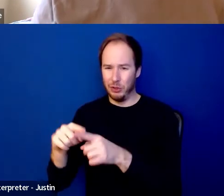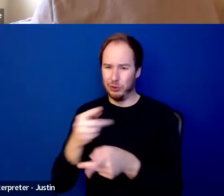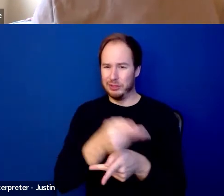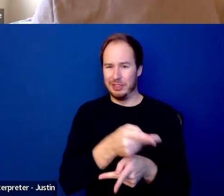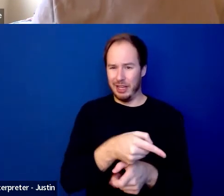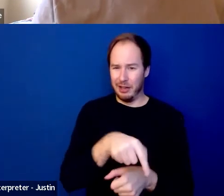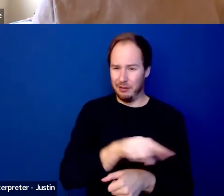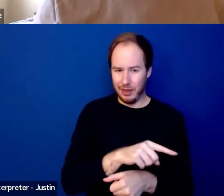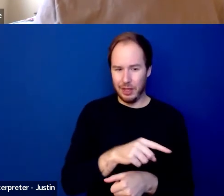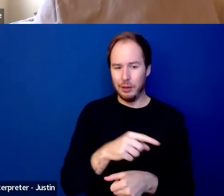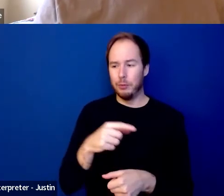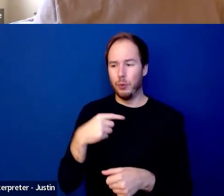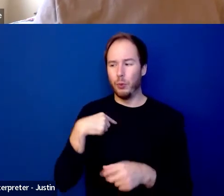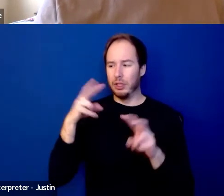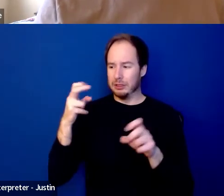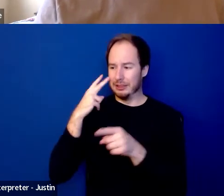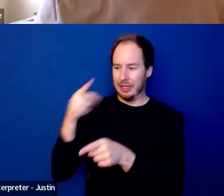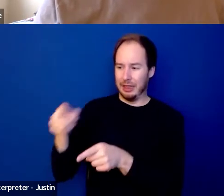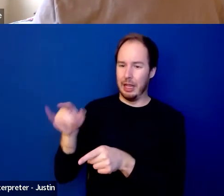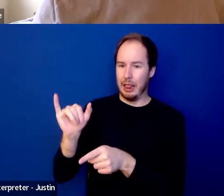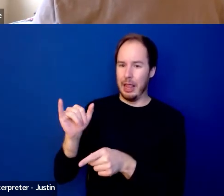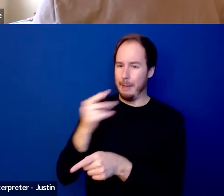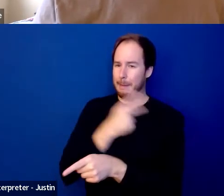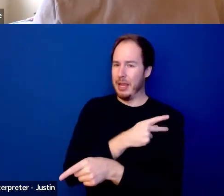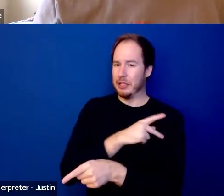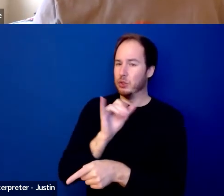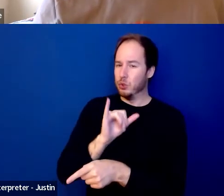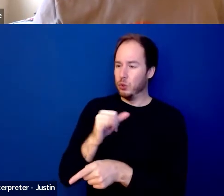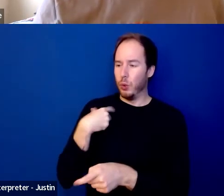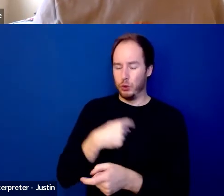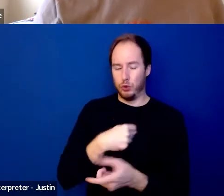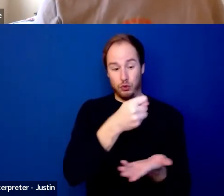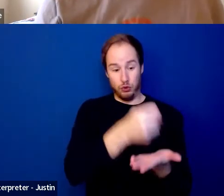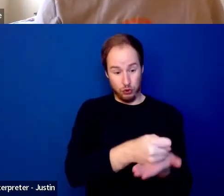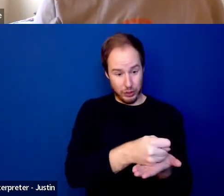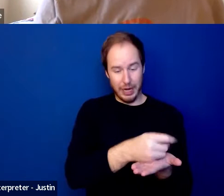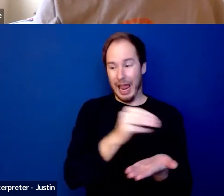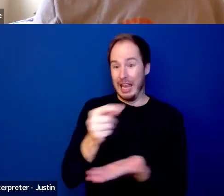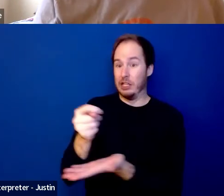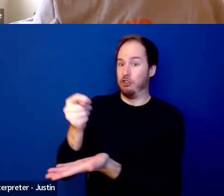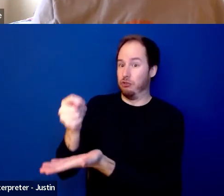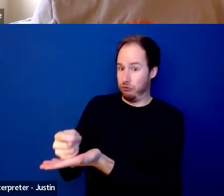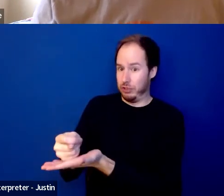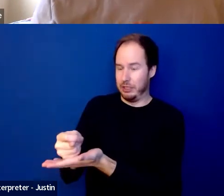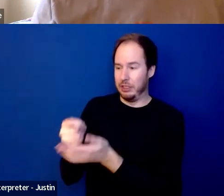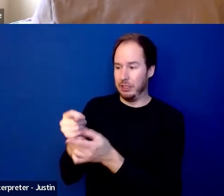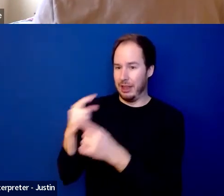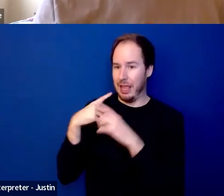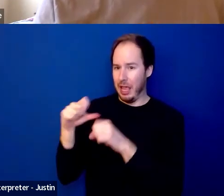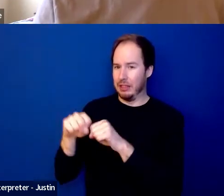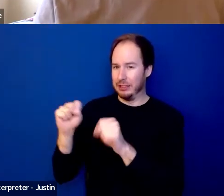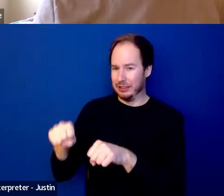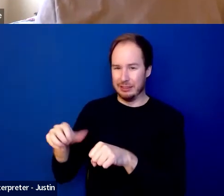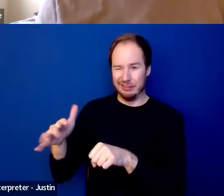And we see ourselves as treating both that patient, but also that health system with the idea